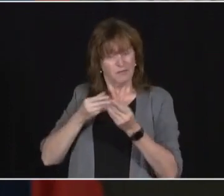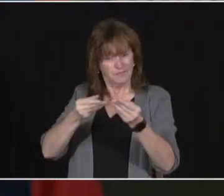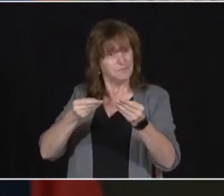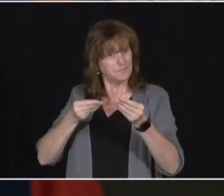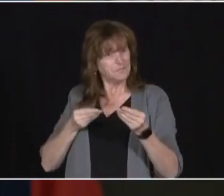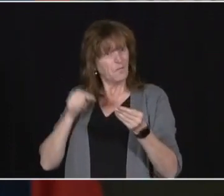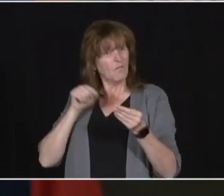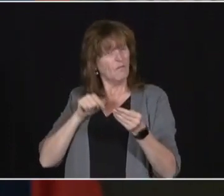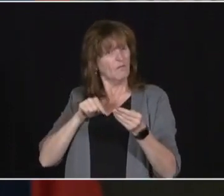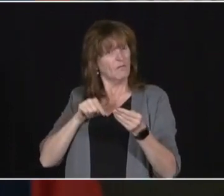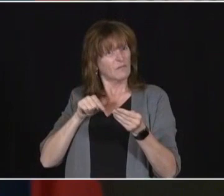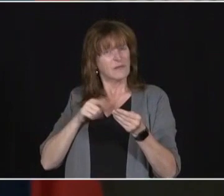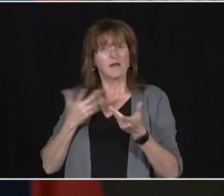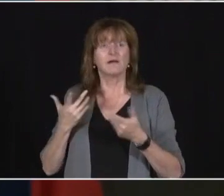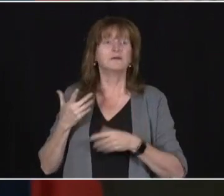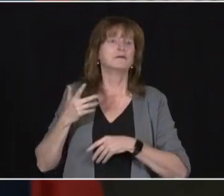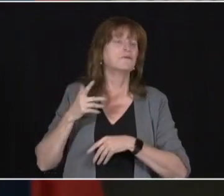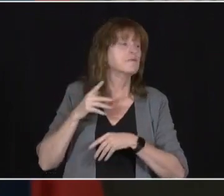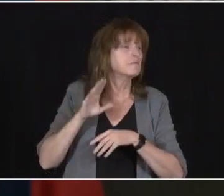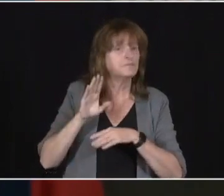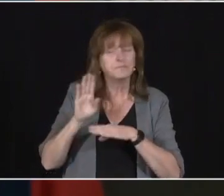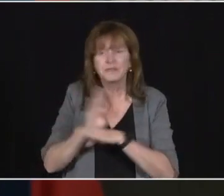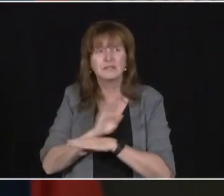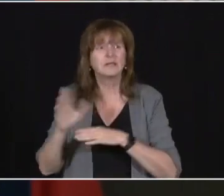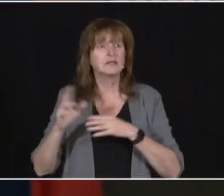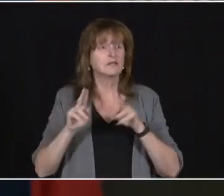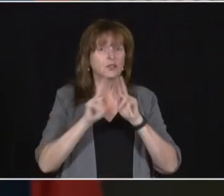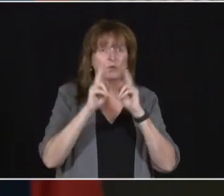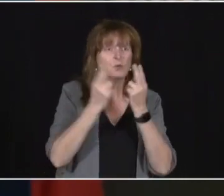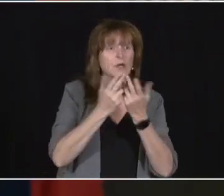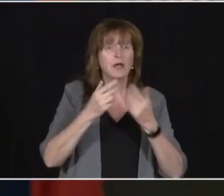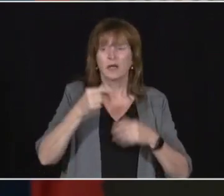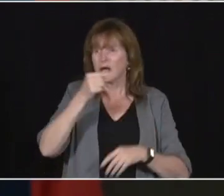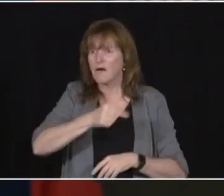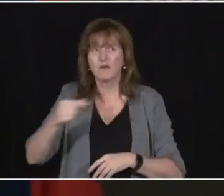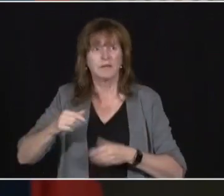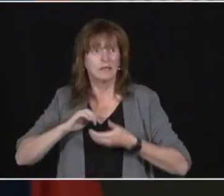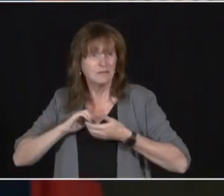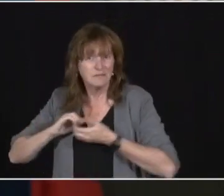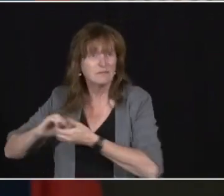to put the health and safety of every Ontario worker first. Together, we will ensure that every sector in